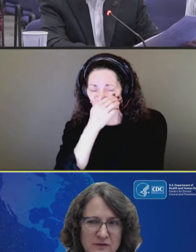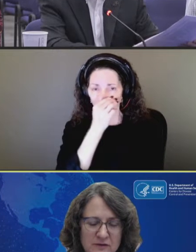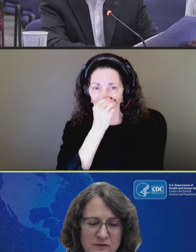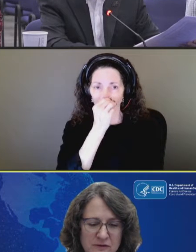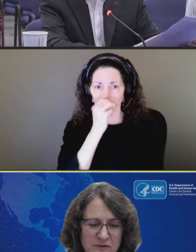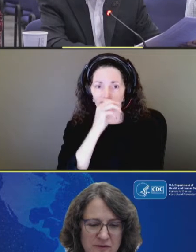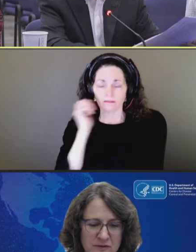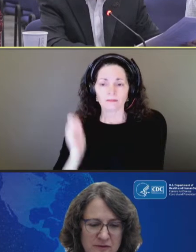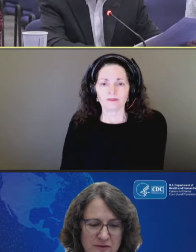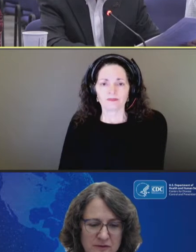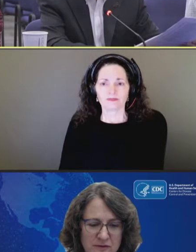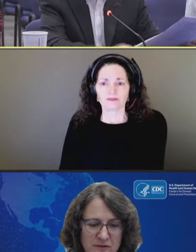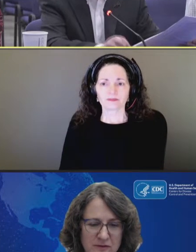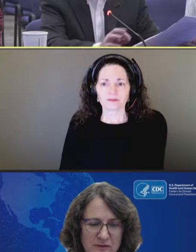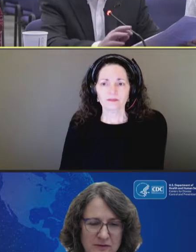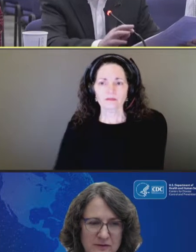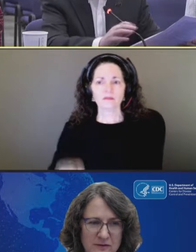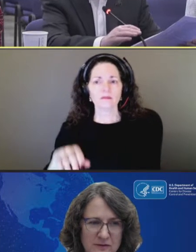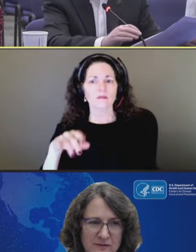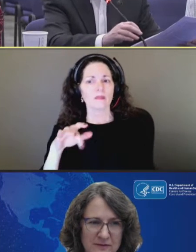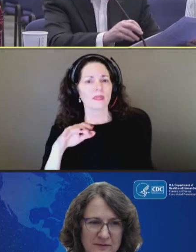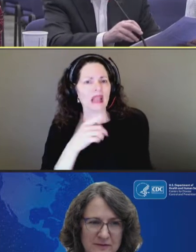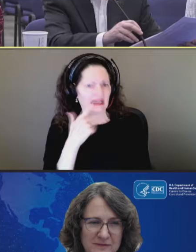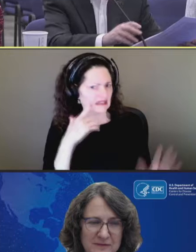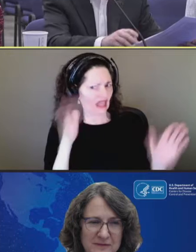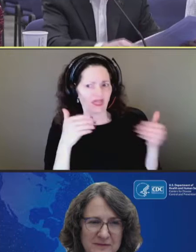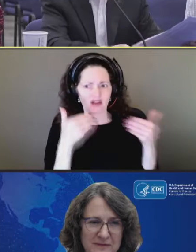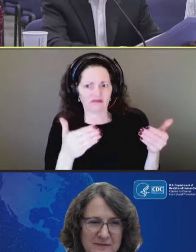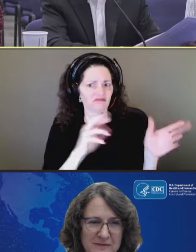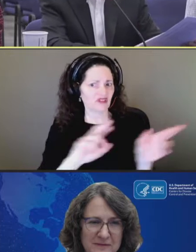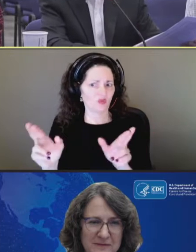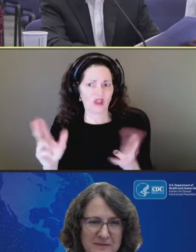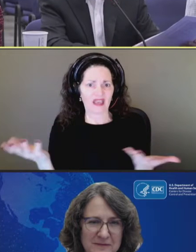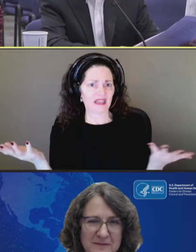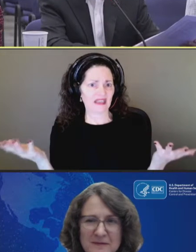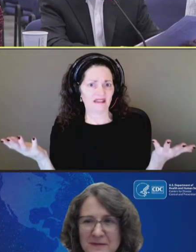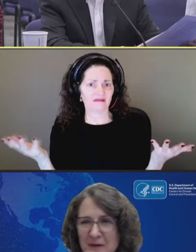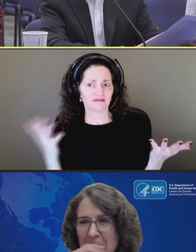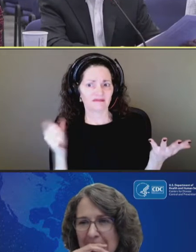Robert Hopkins: And they are up here in the room. So --